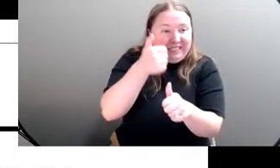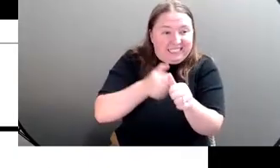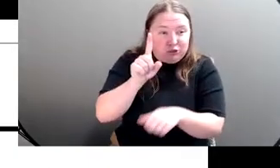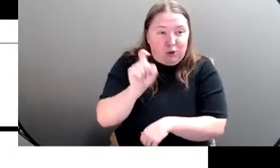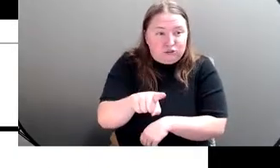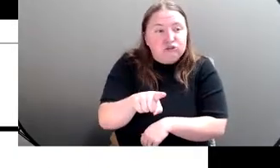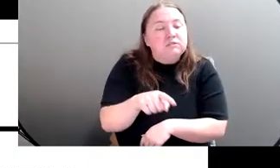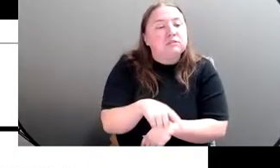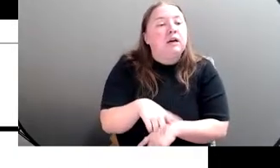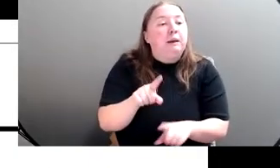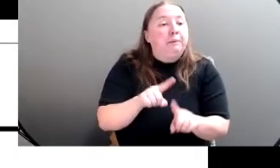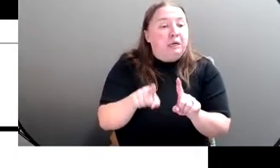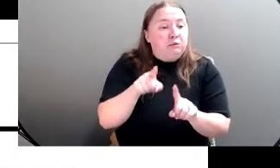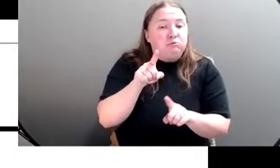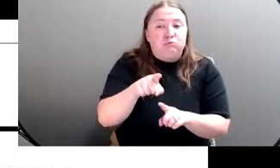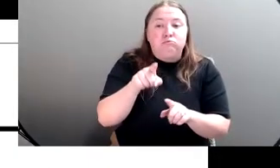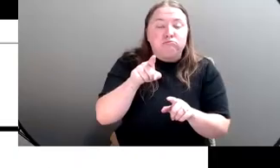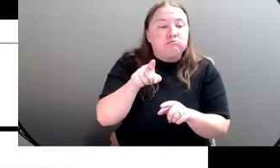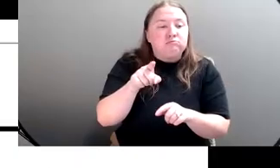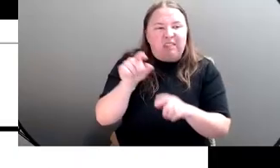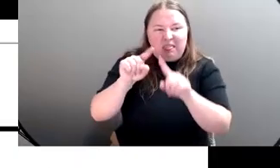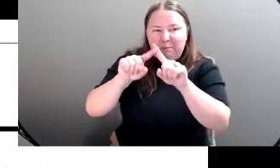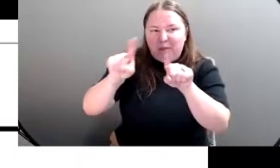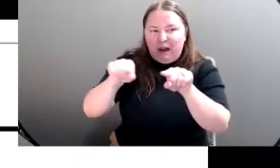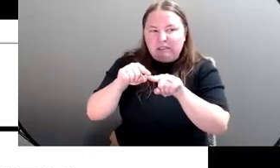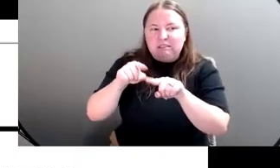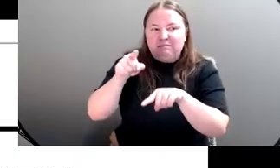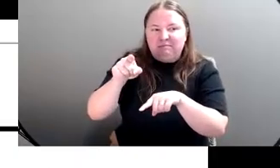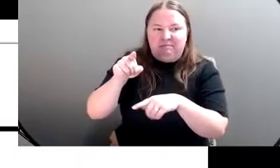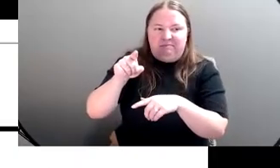But you can click on that little, box and just change it to zero.